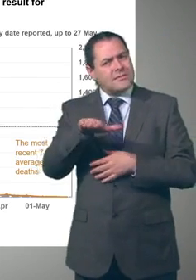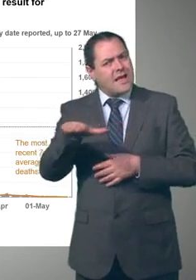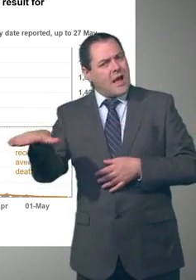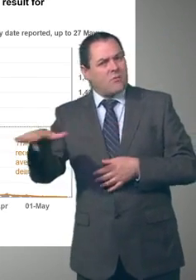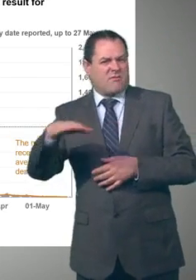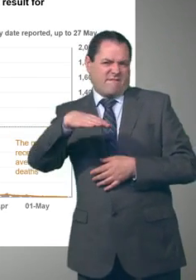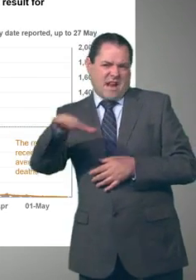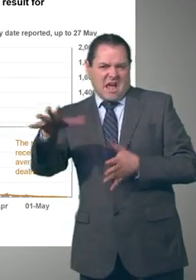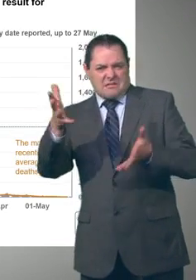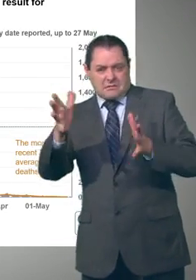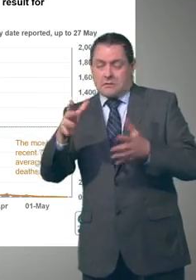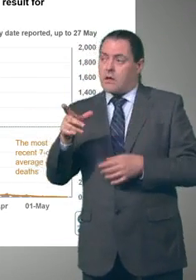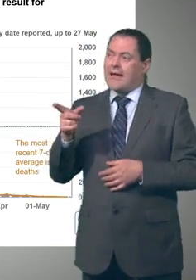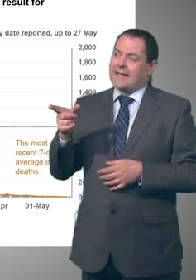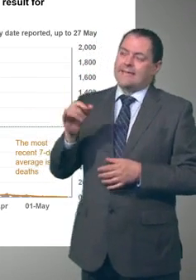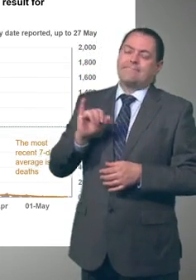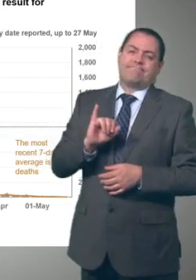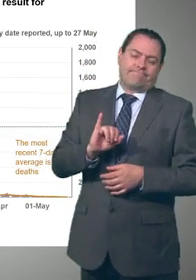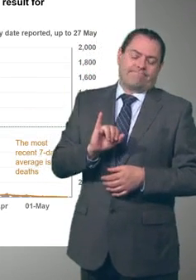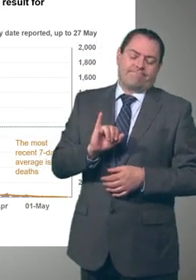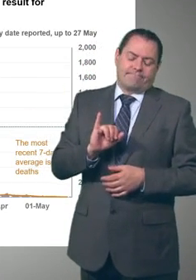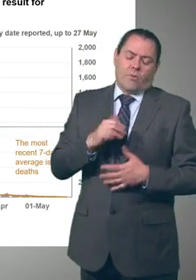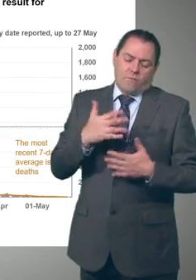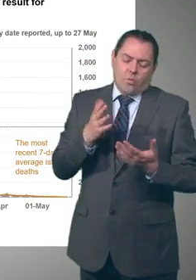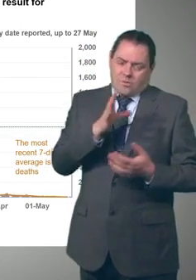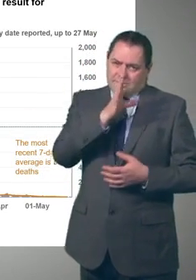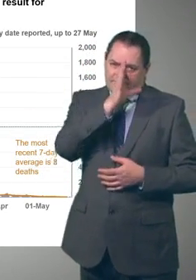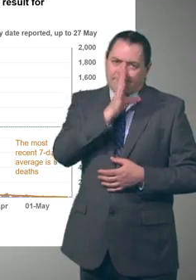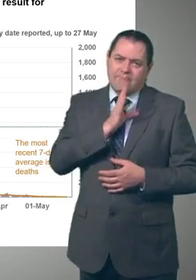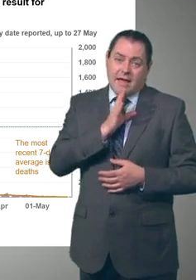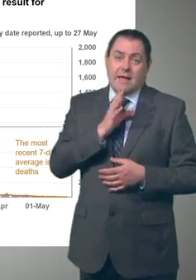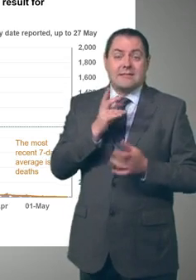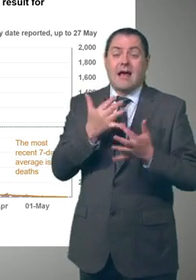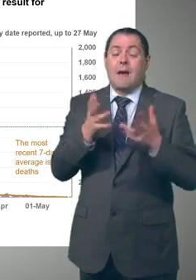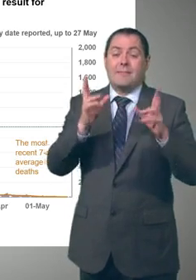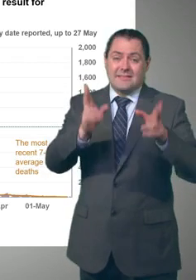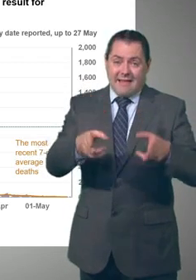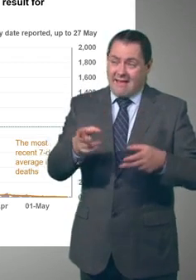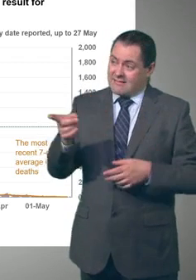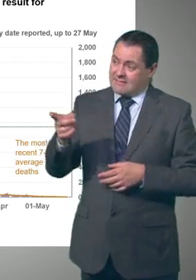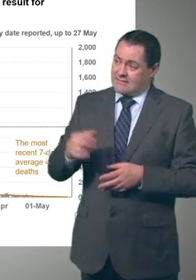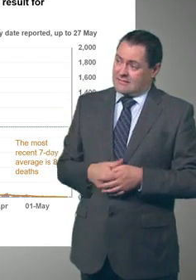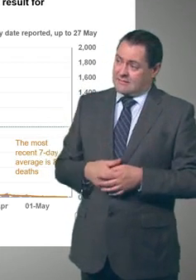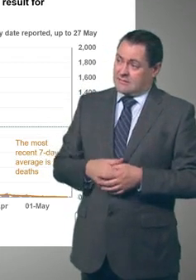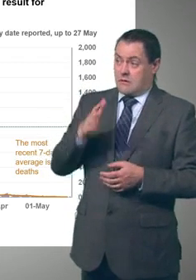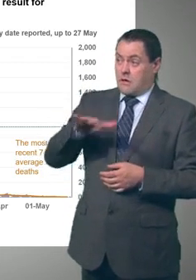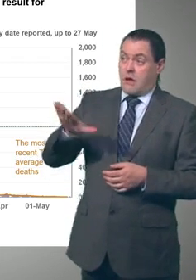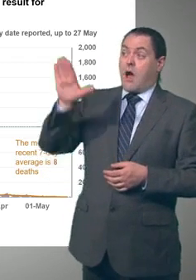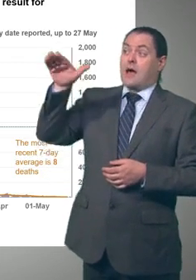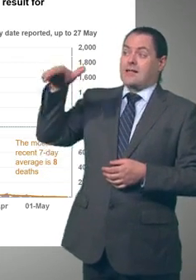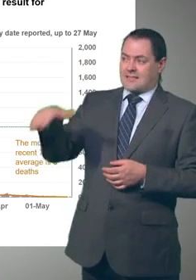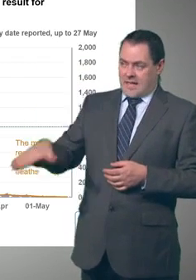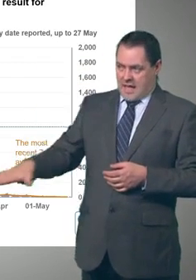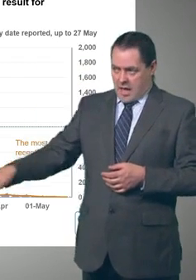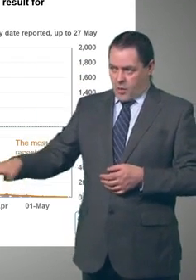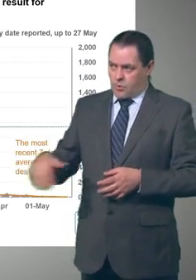that curve for the number of people who have died within 28